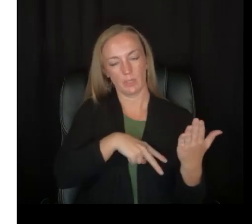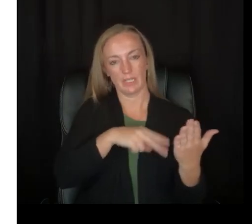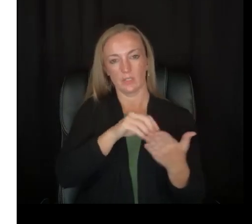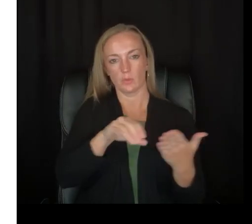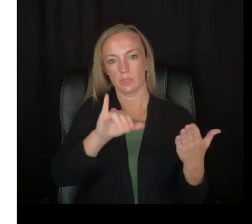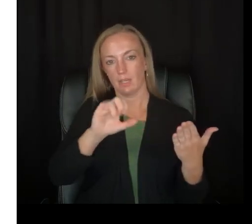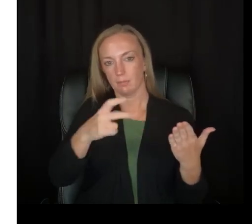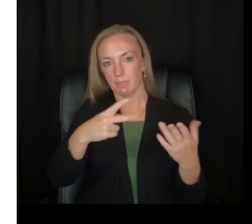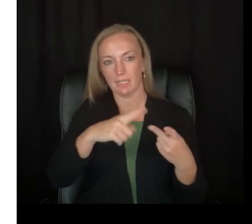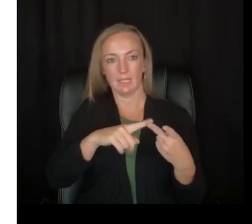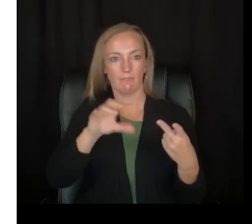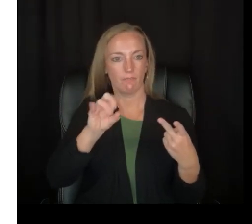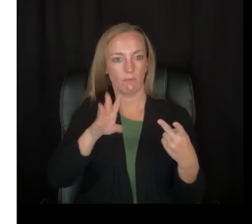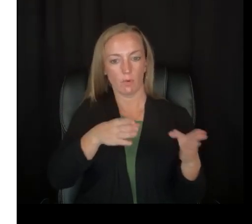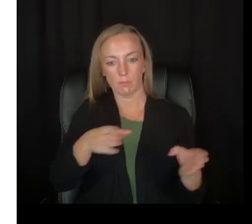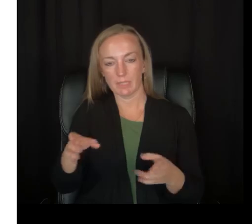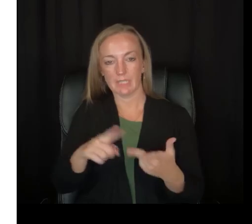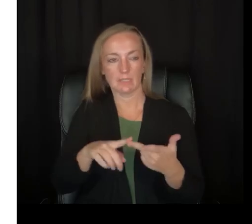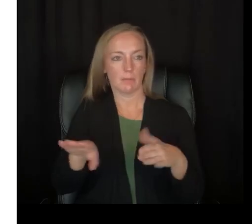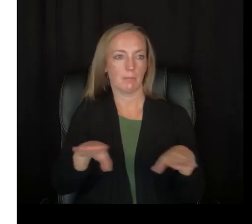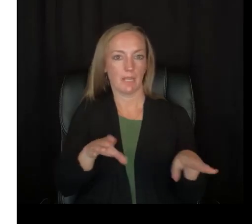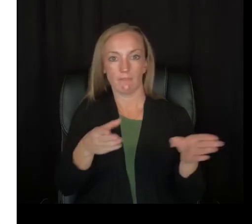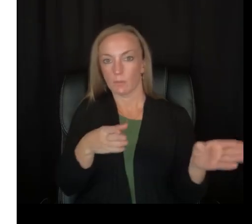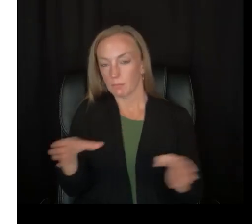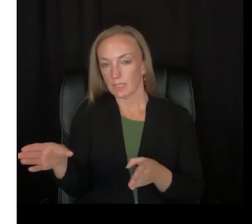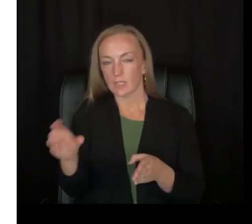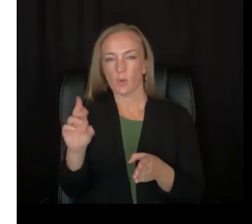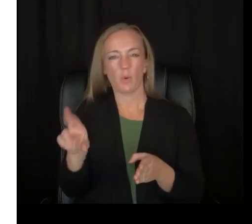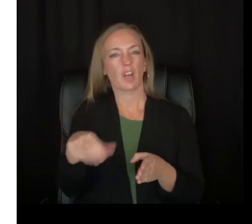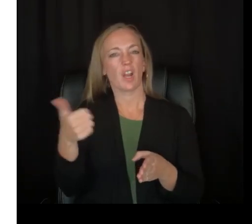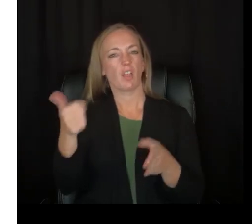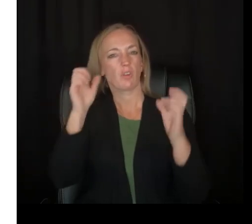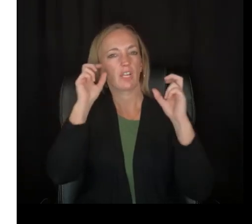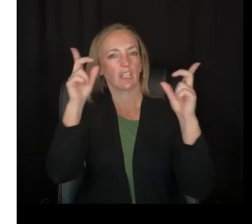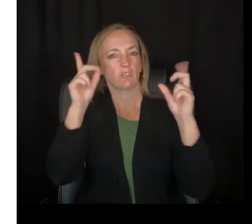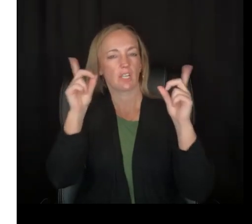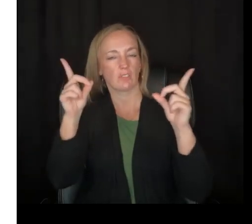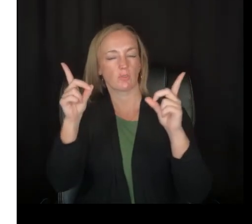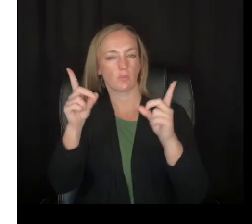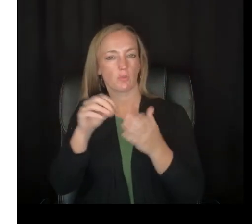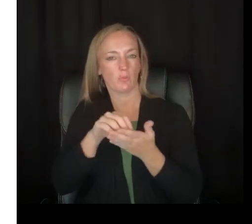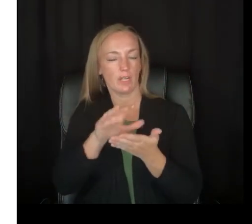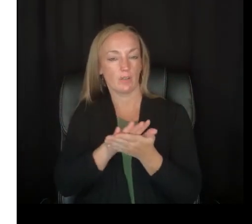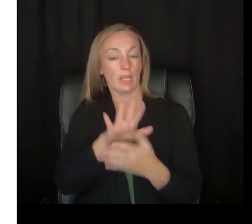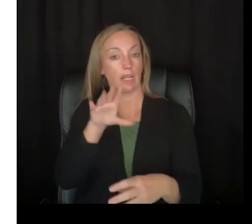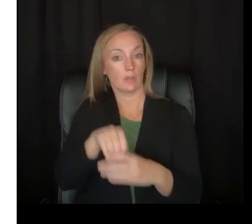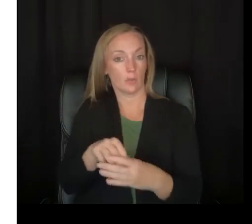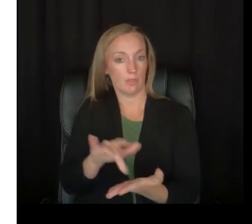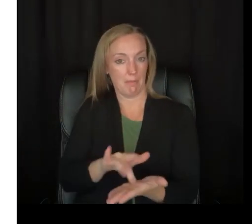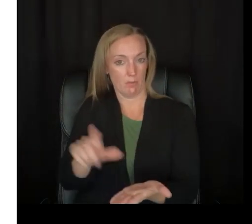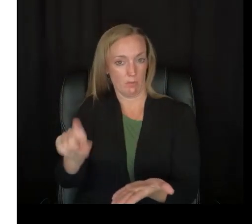students IEPs, 504 plans, behavior plans, or other educational records, including medical needs.